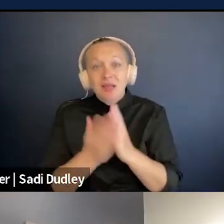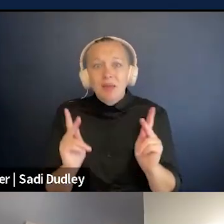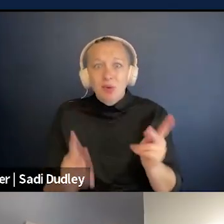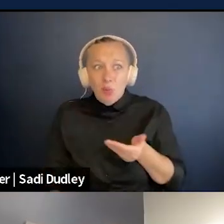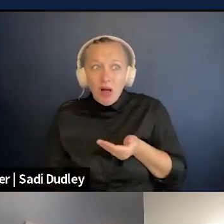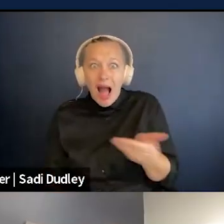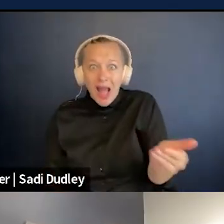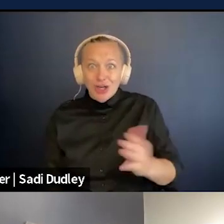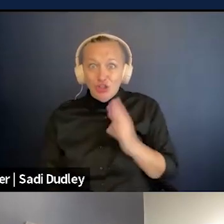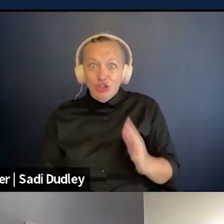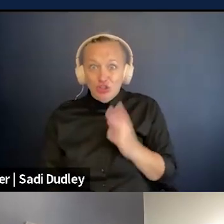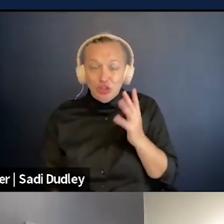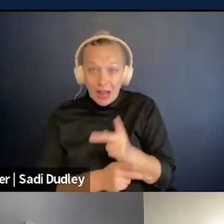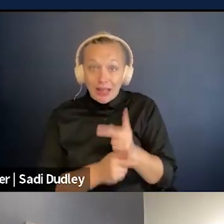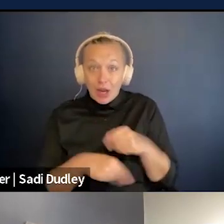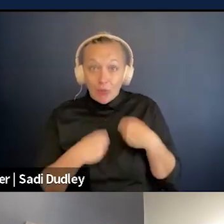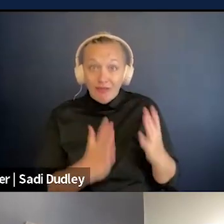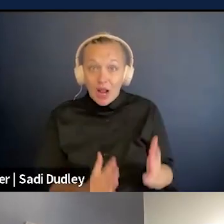Now, higher caregiver will take that person to the doctor.